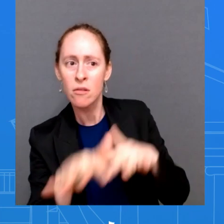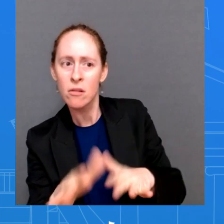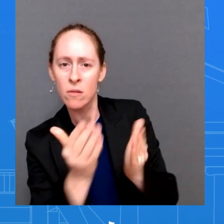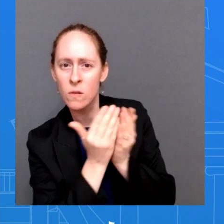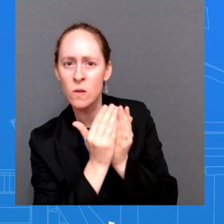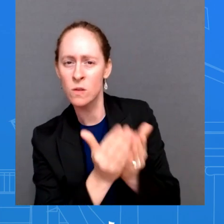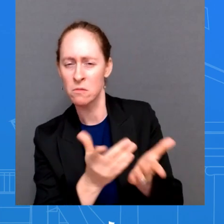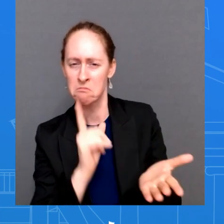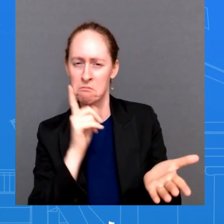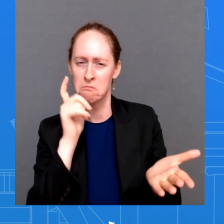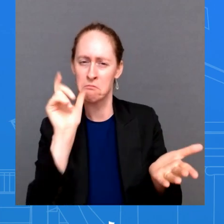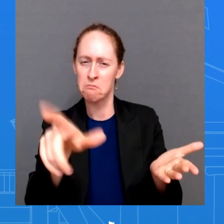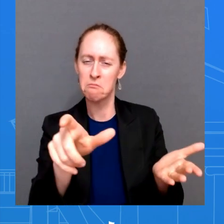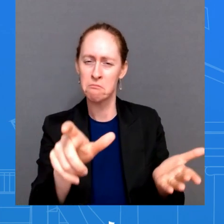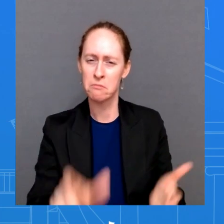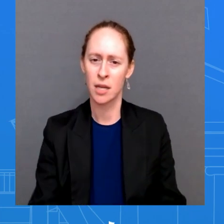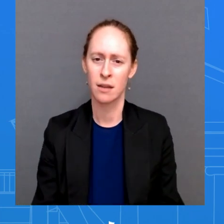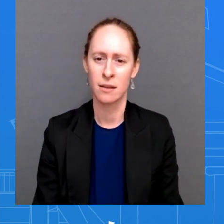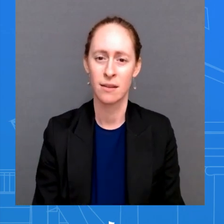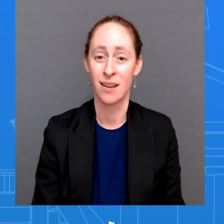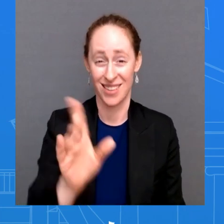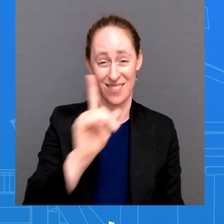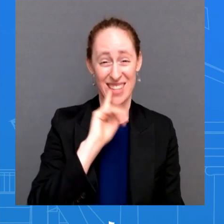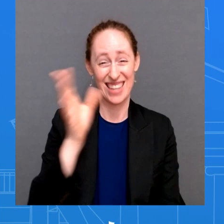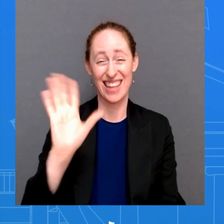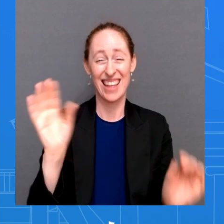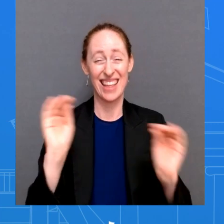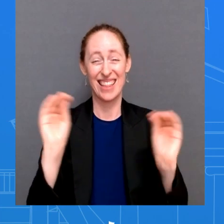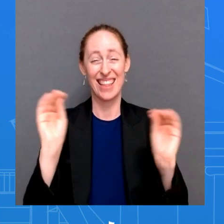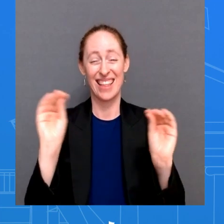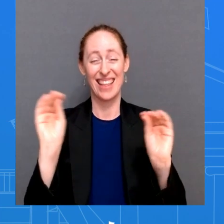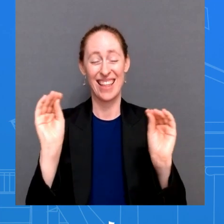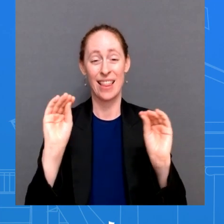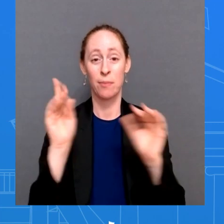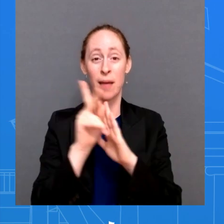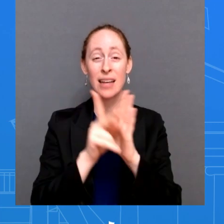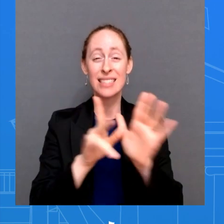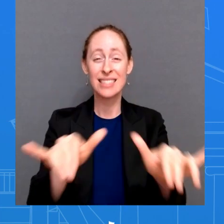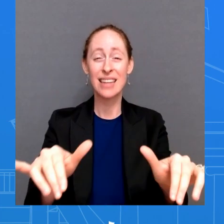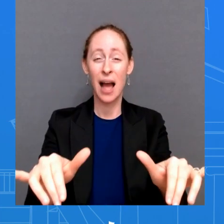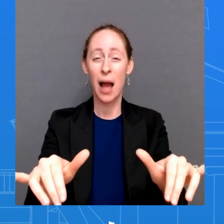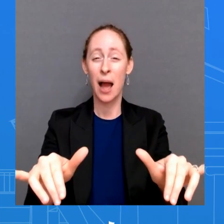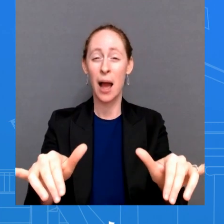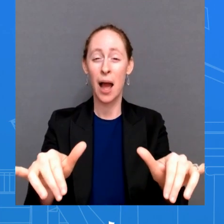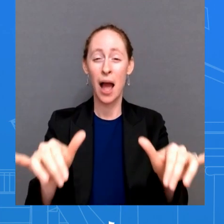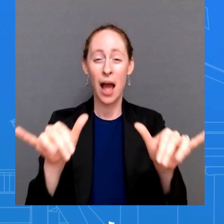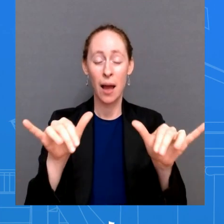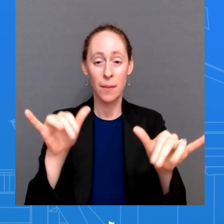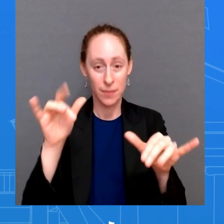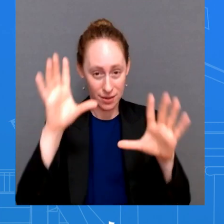The President spoke to President Xi just last week. They had -- that was their fifth conversation.